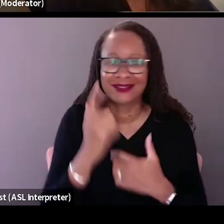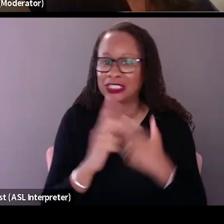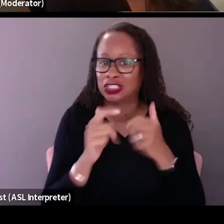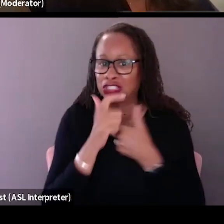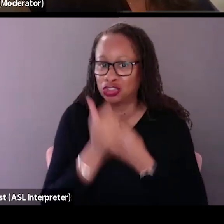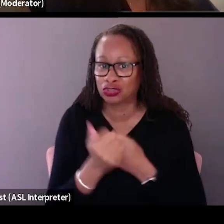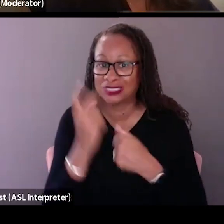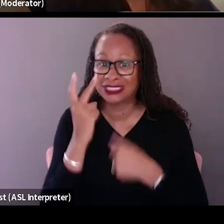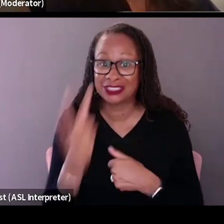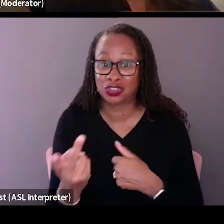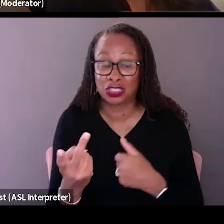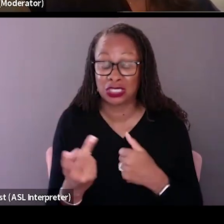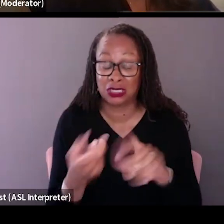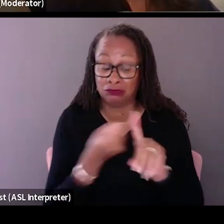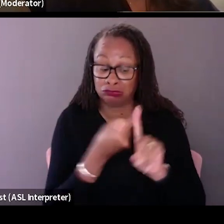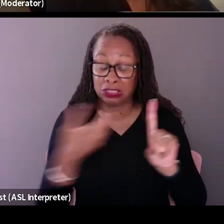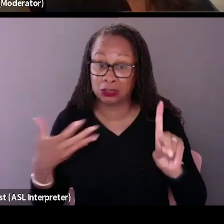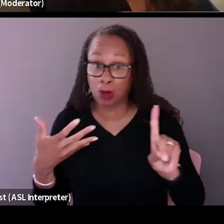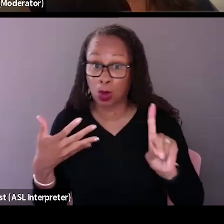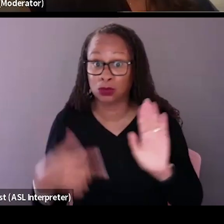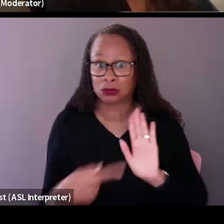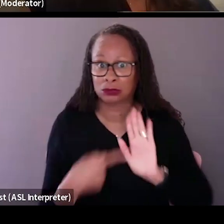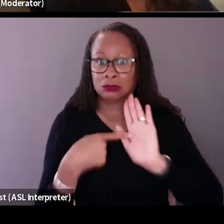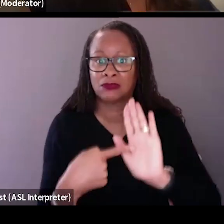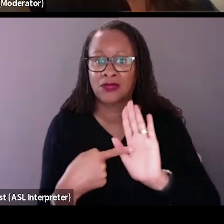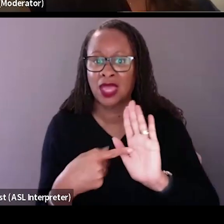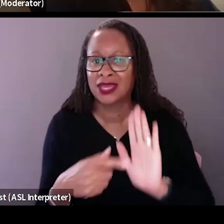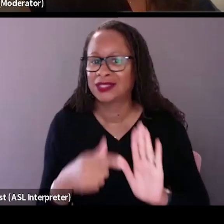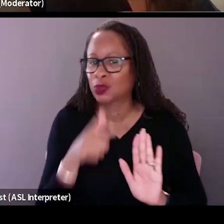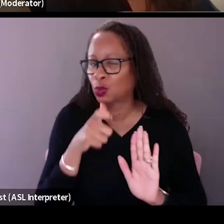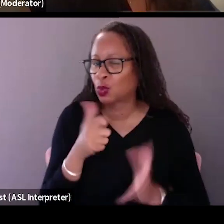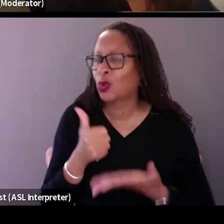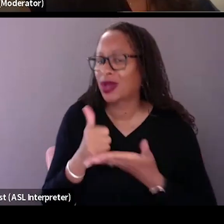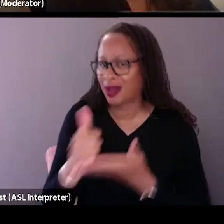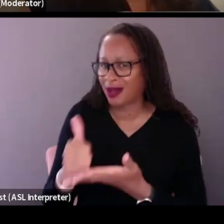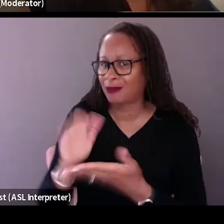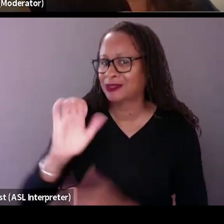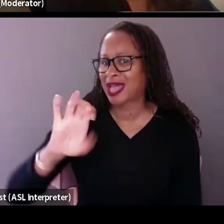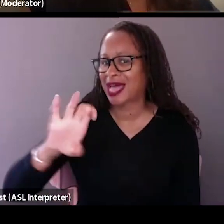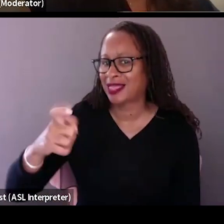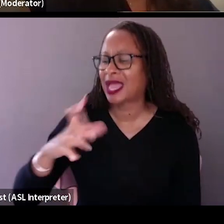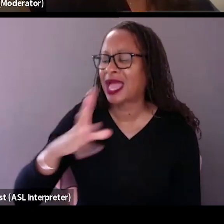is who helped Alec and did someone help him. Interesting.